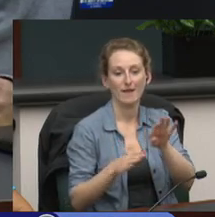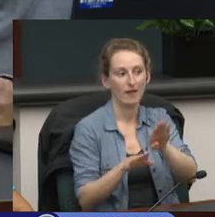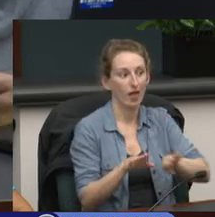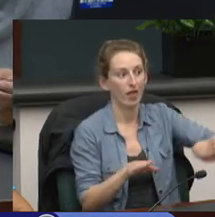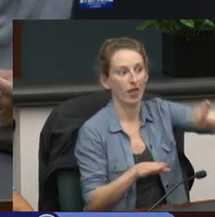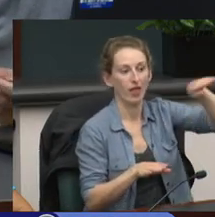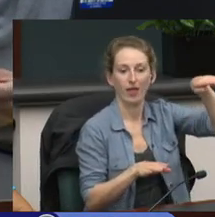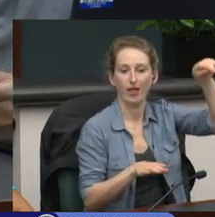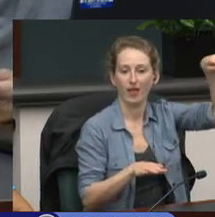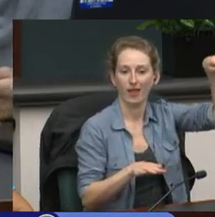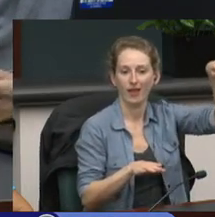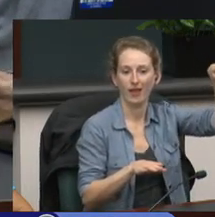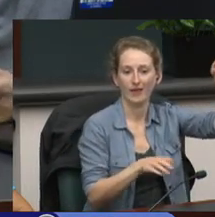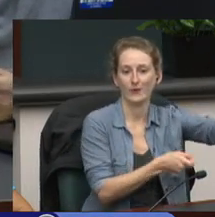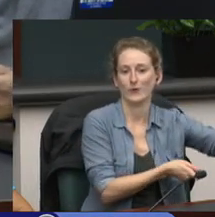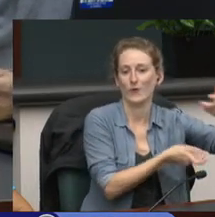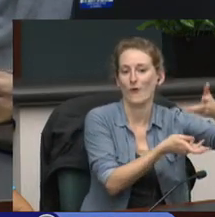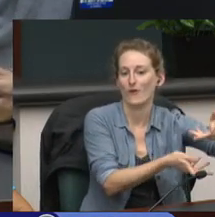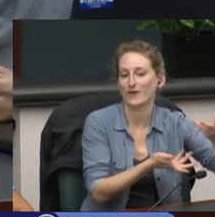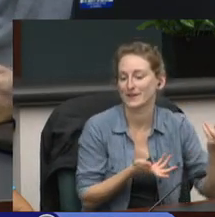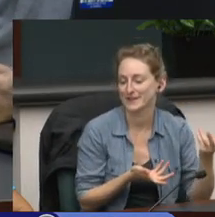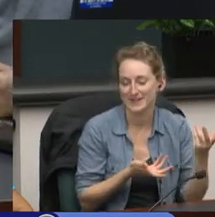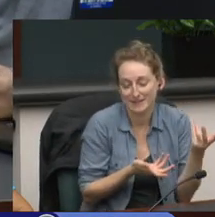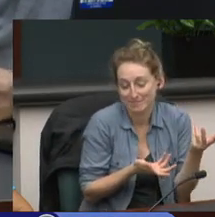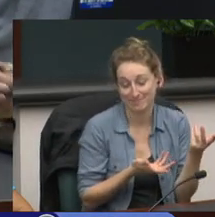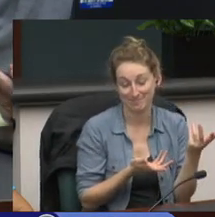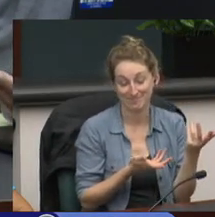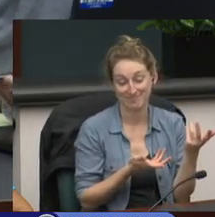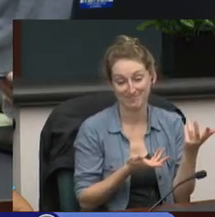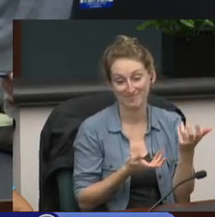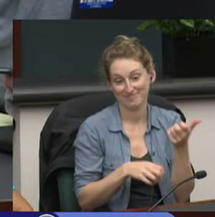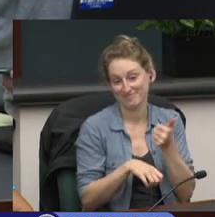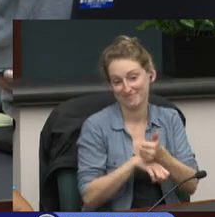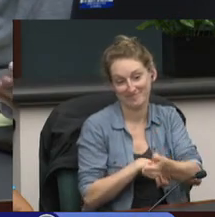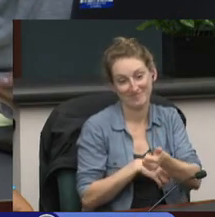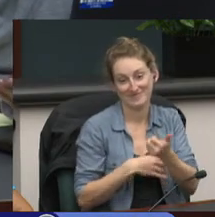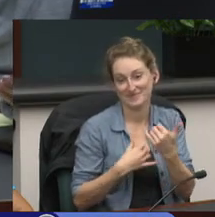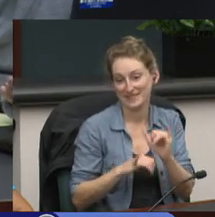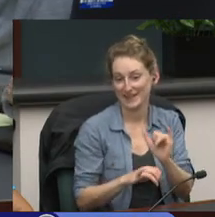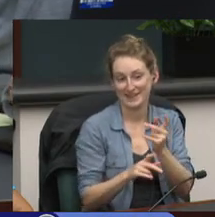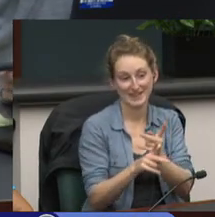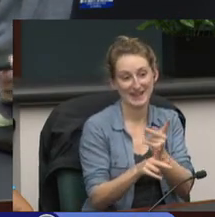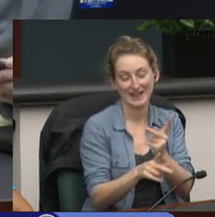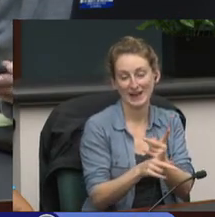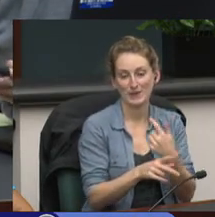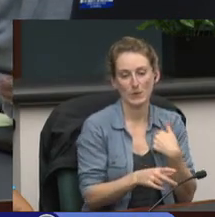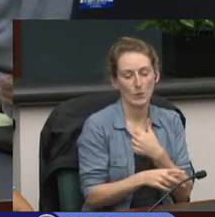worse so that's not something that we typically are super involved in but I